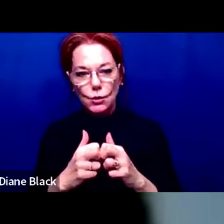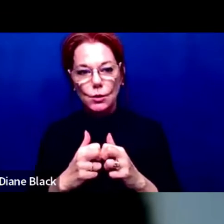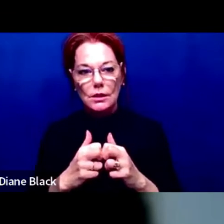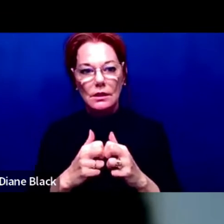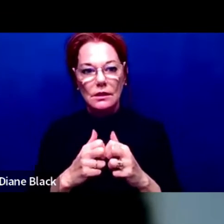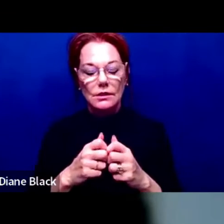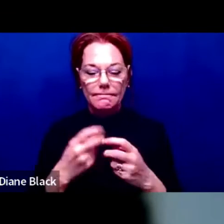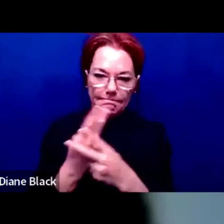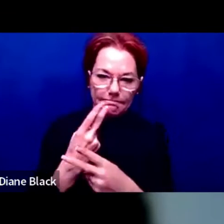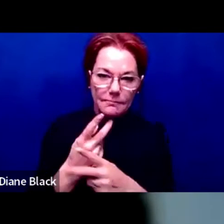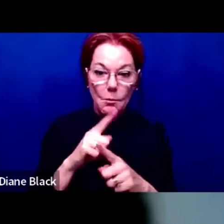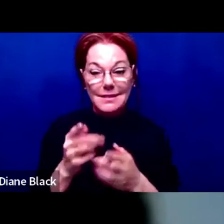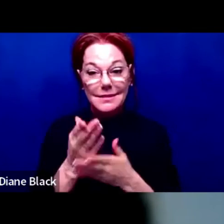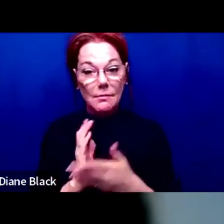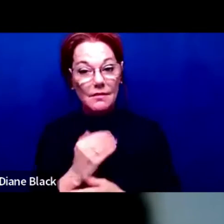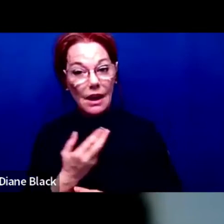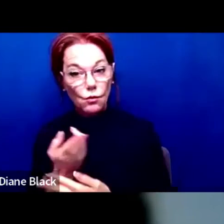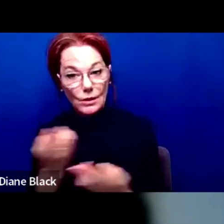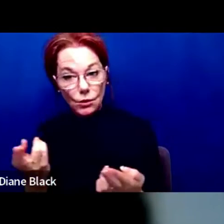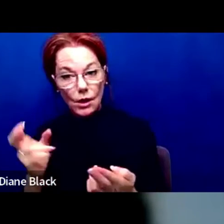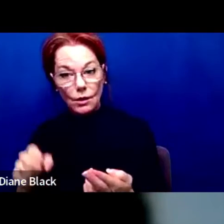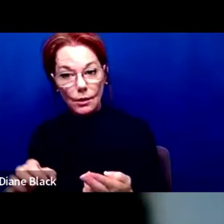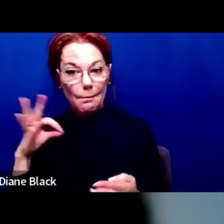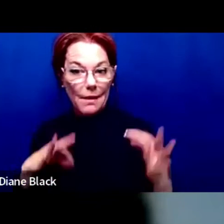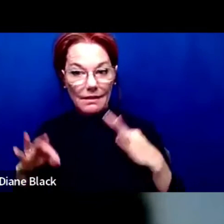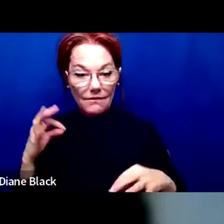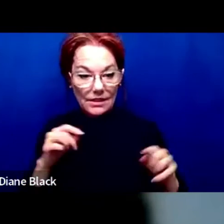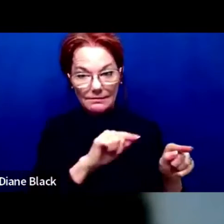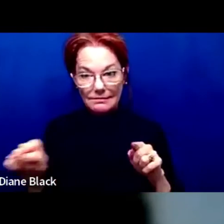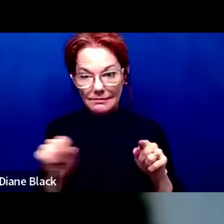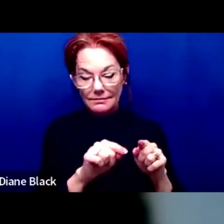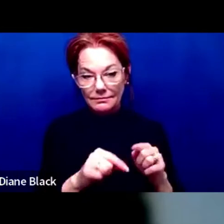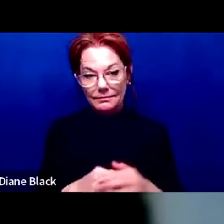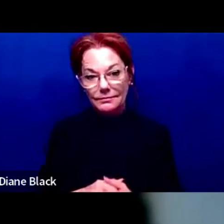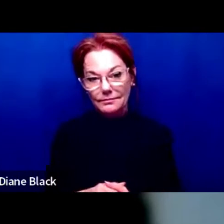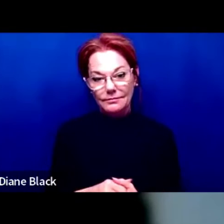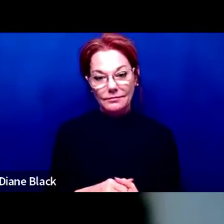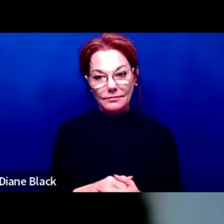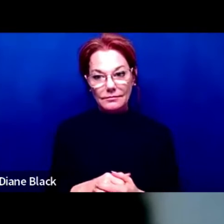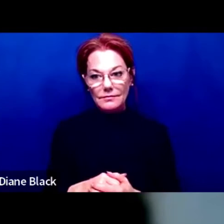resources could benefit each other. One question that came in